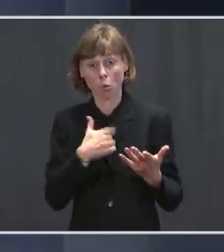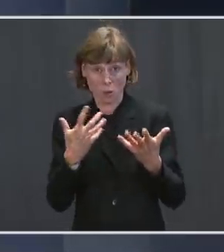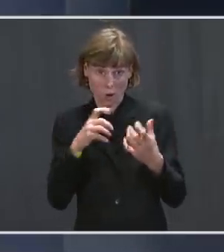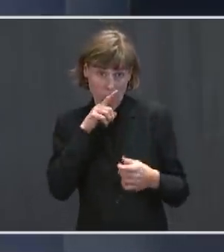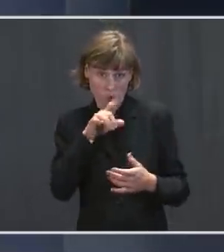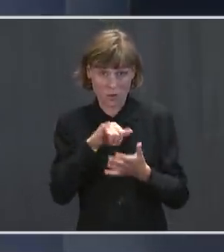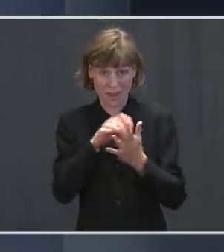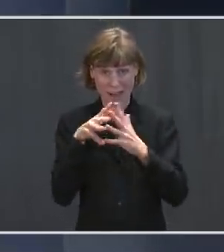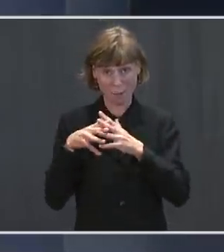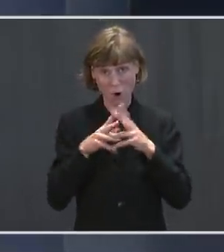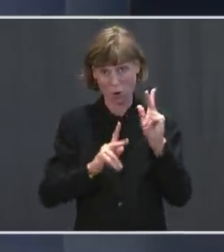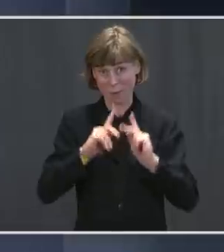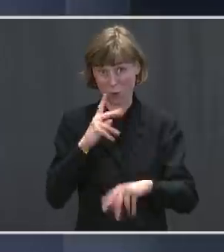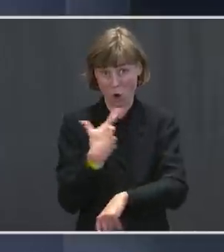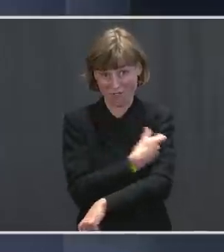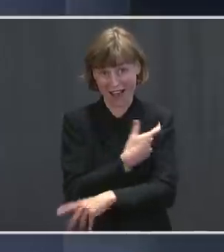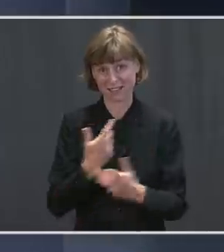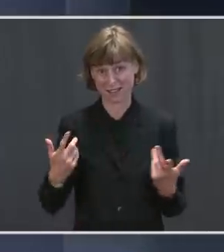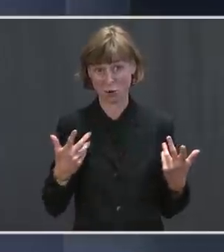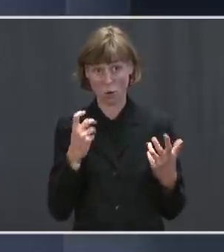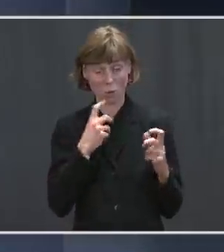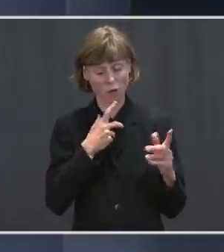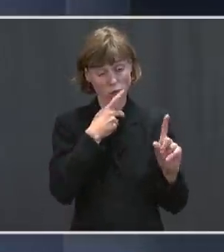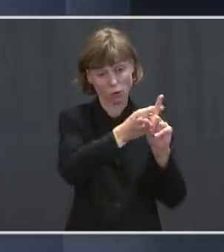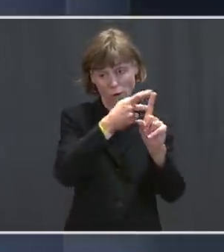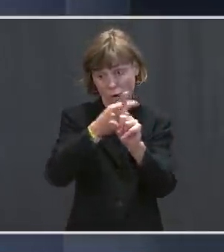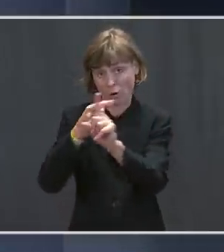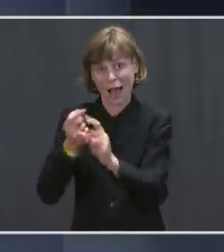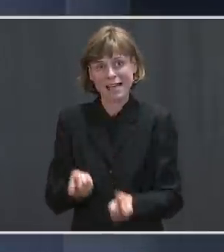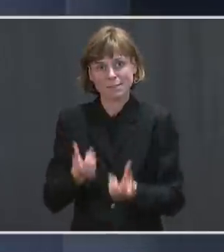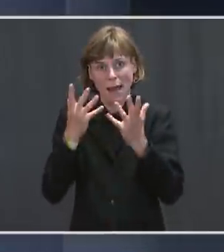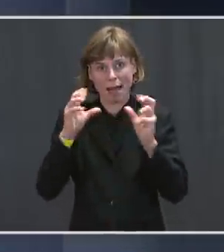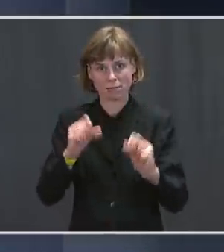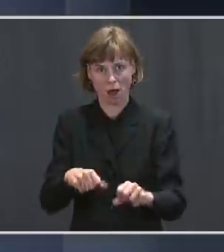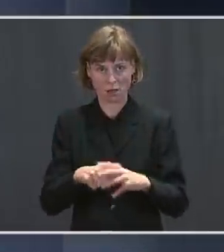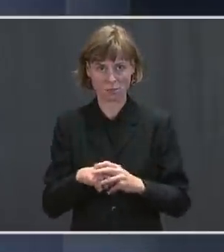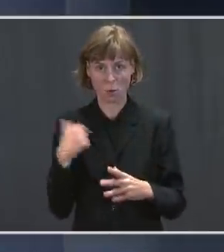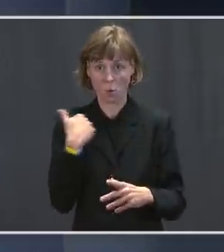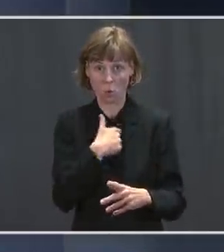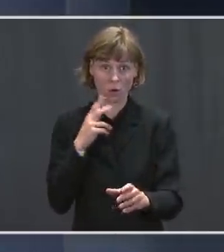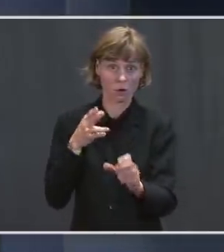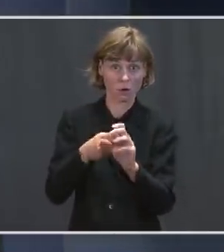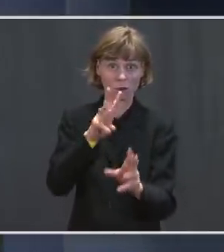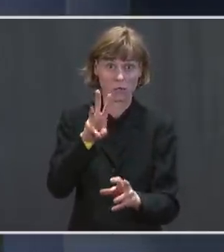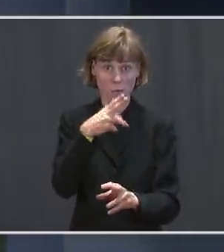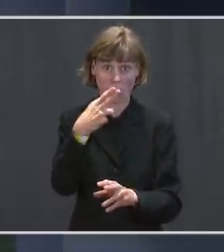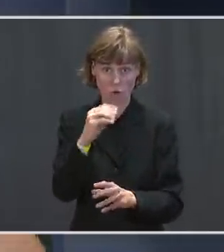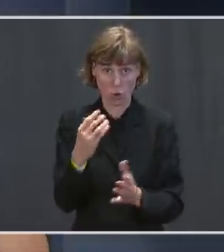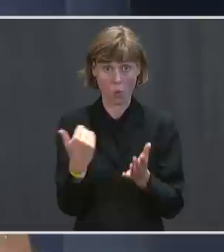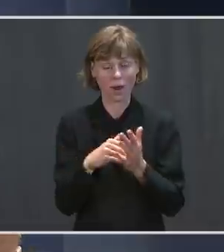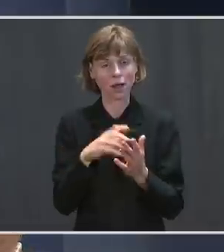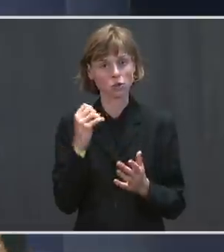in the arms of Americans as possible. We rejoined the World Health Organization so that the United States can have a seat at the global table